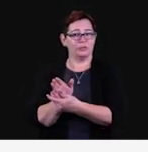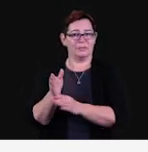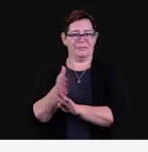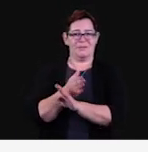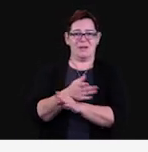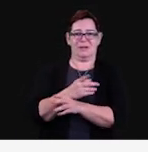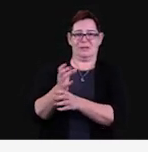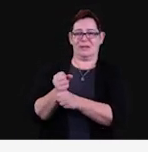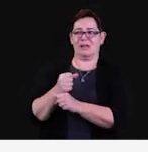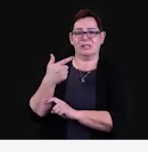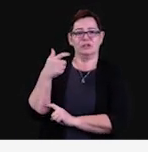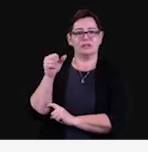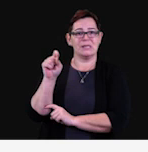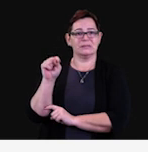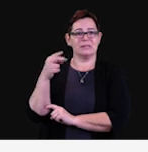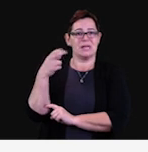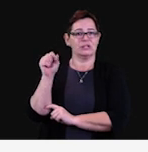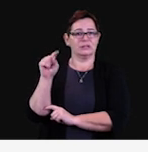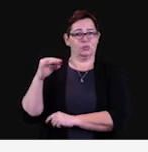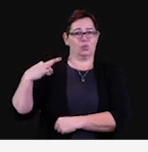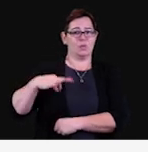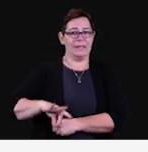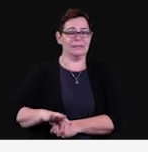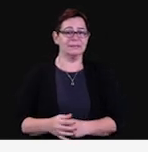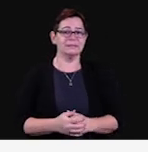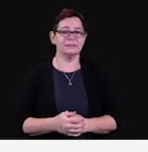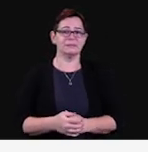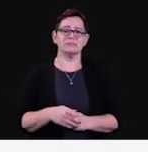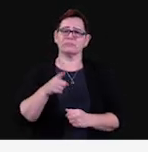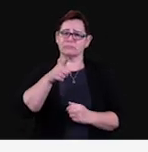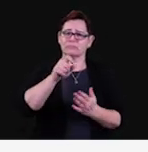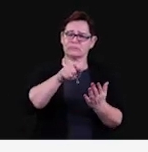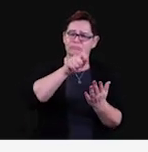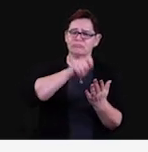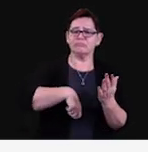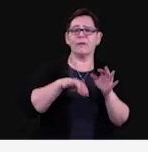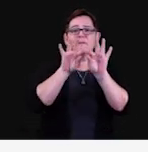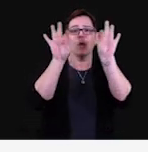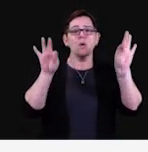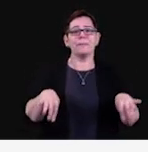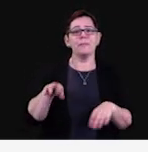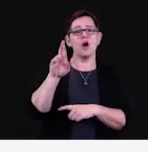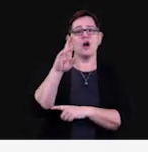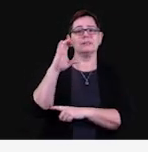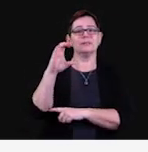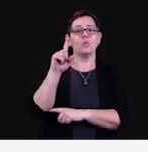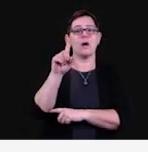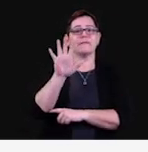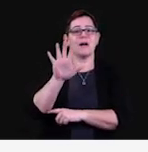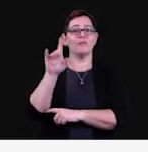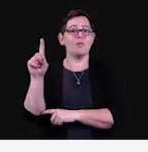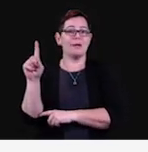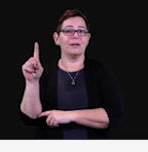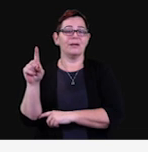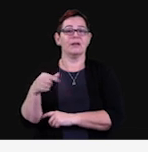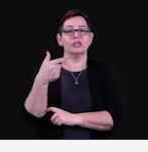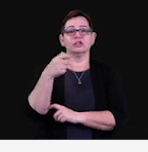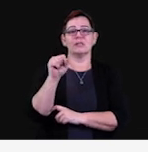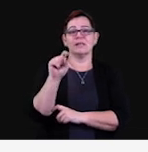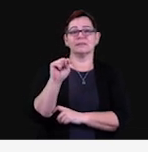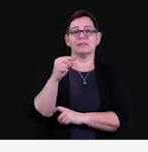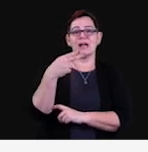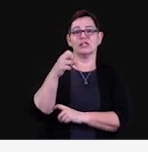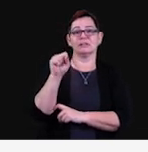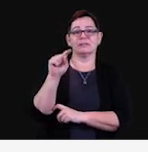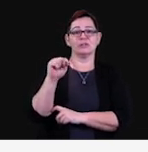Complete Form RC151, GST/HST Credit and Climate Action Incentive Payment